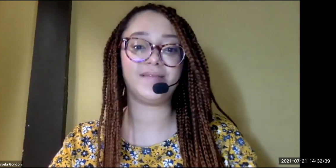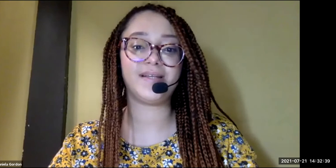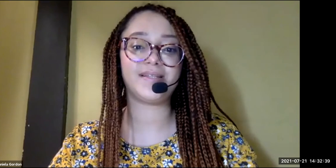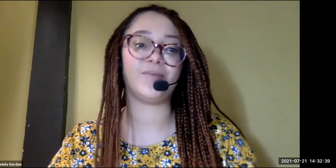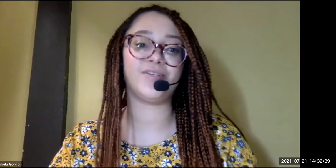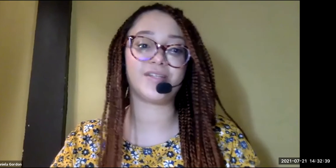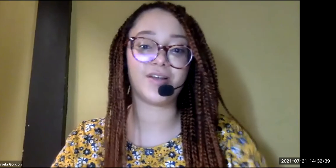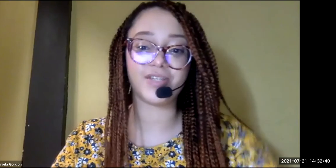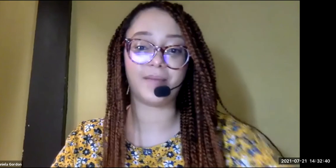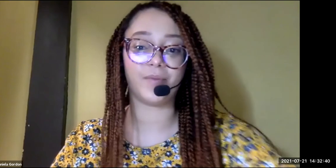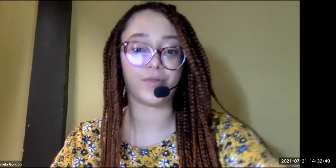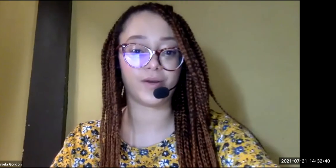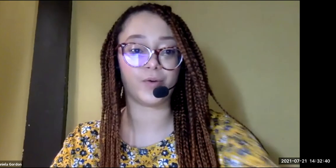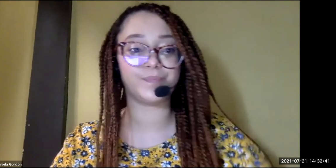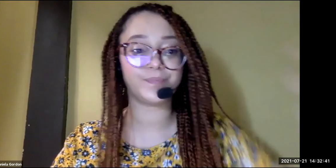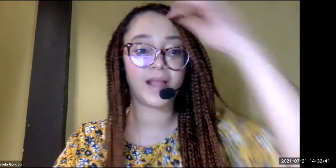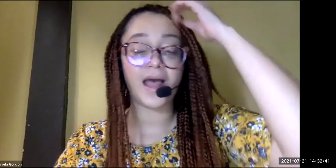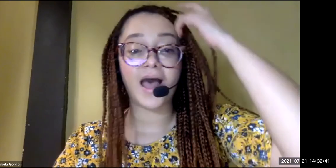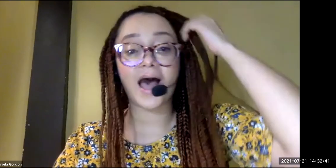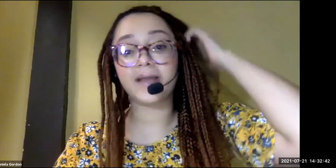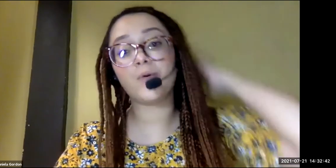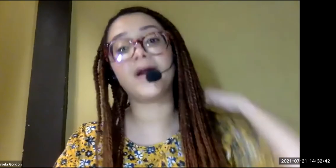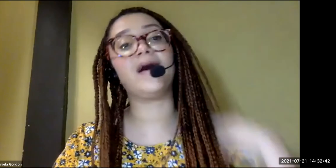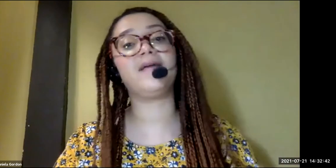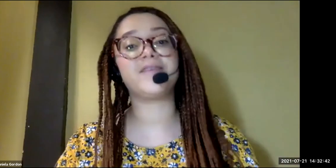the intraAmerican institute of disability and inclusive development